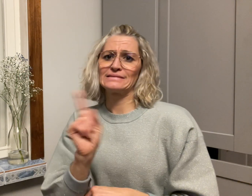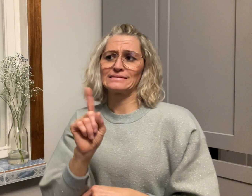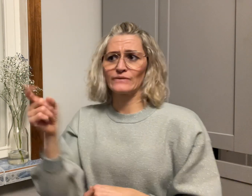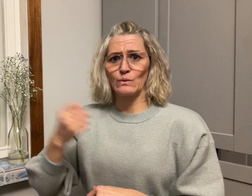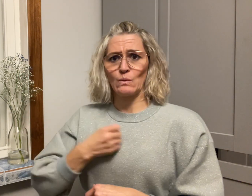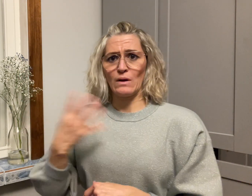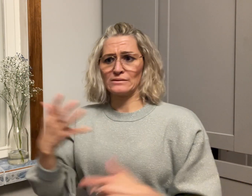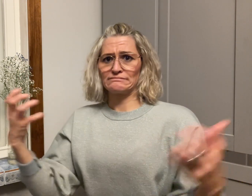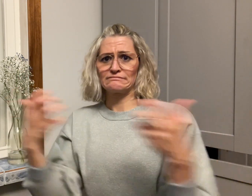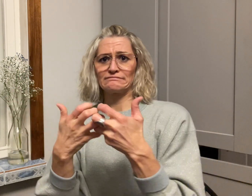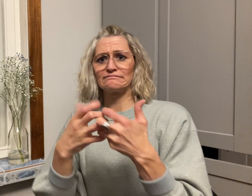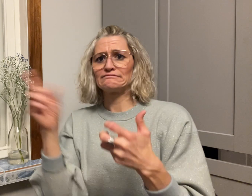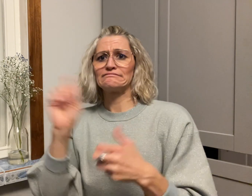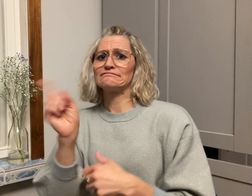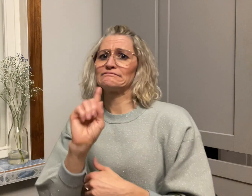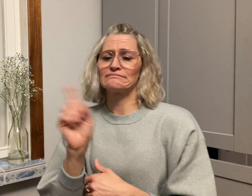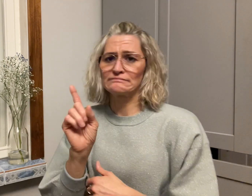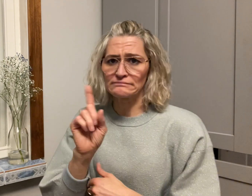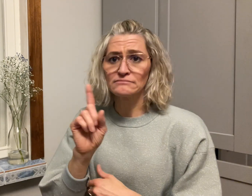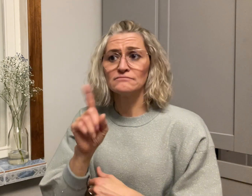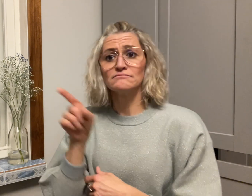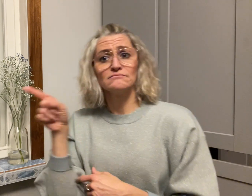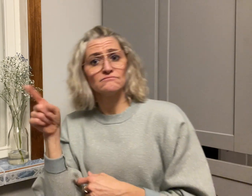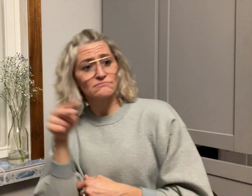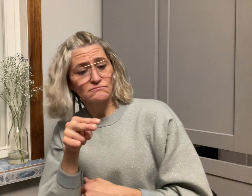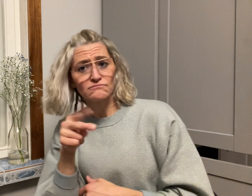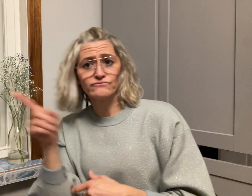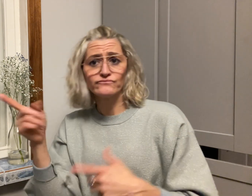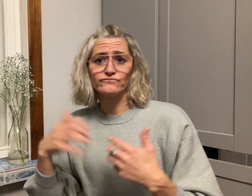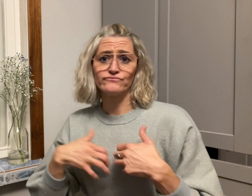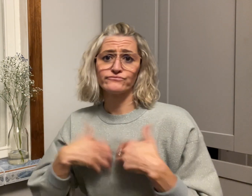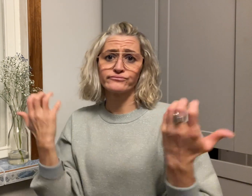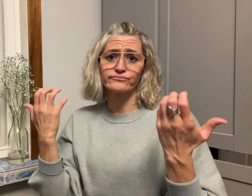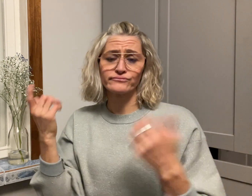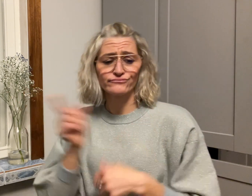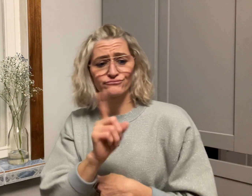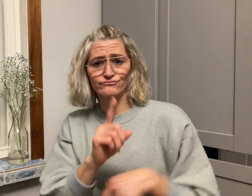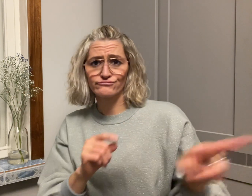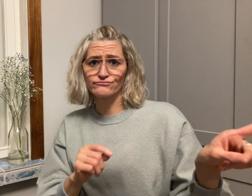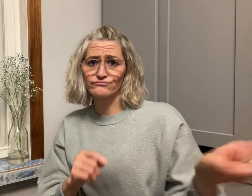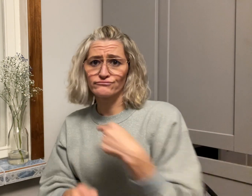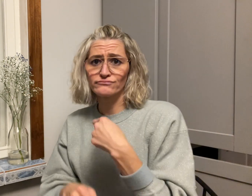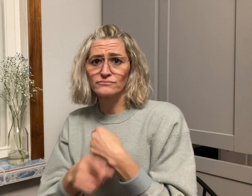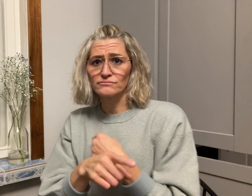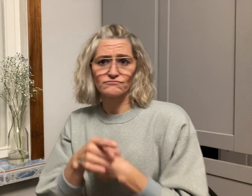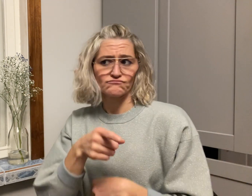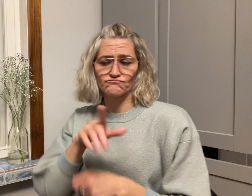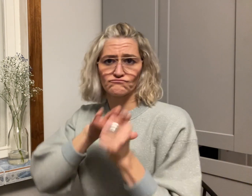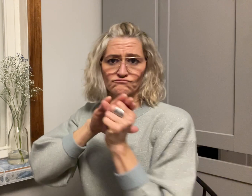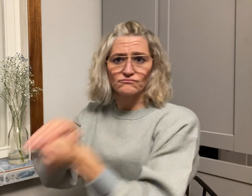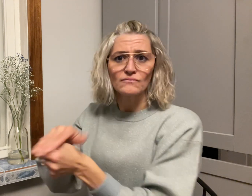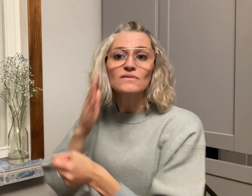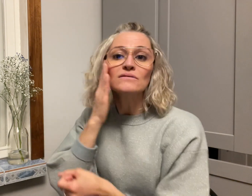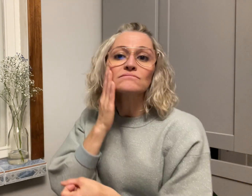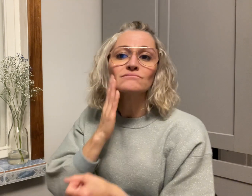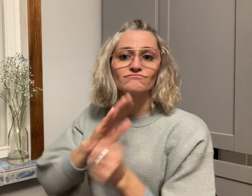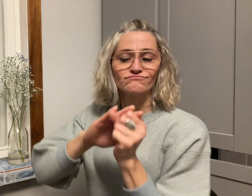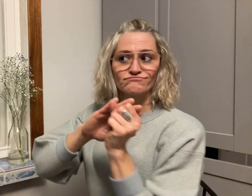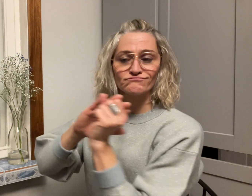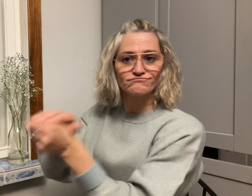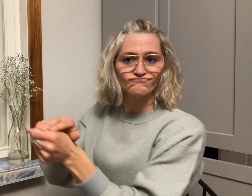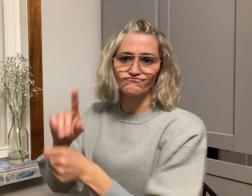This led Keith to sue TDF for racial discrimination